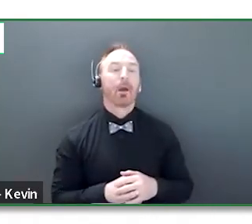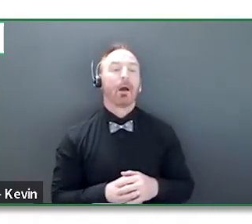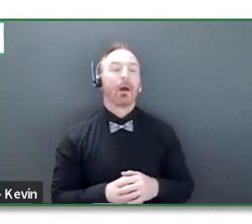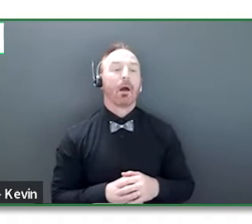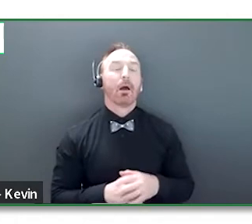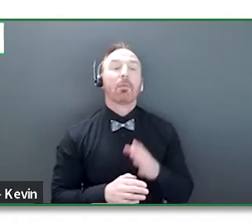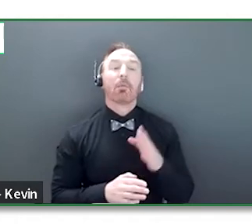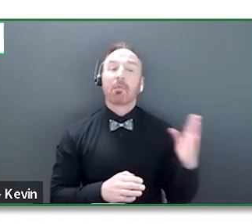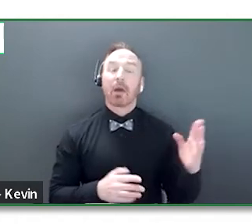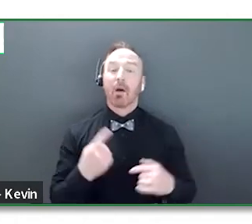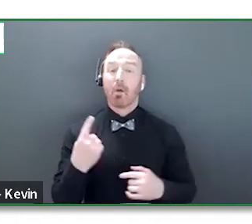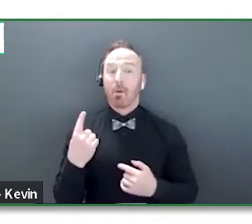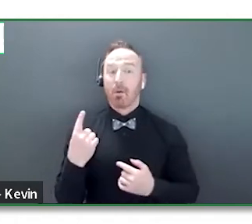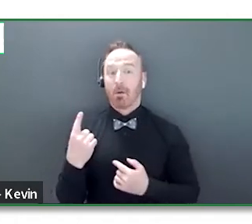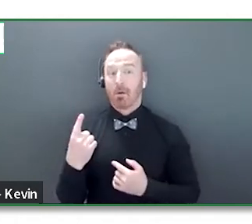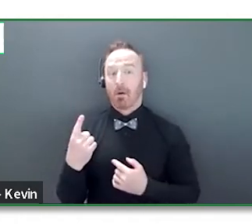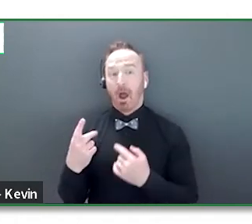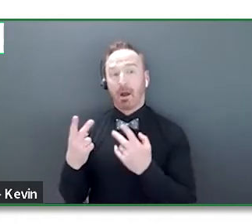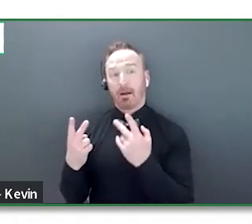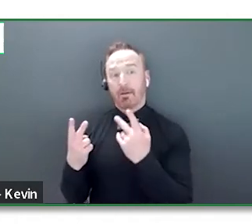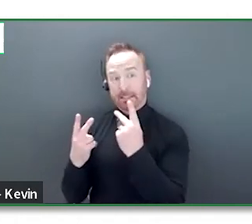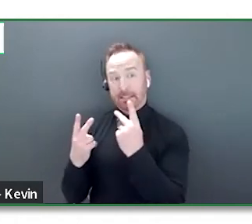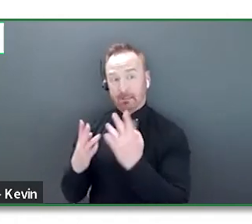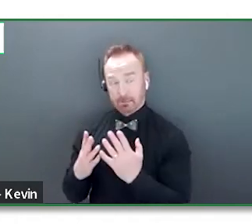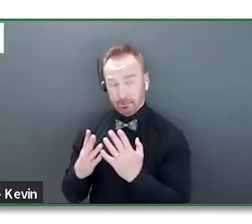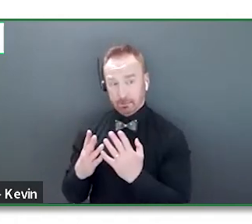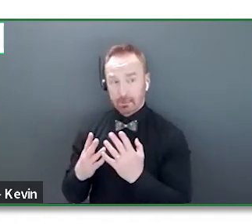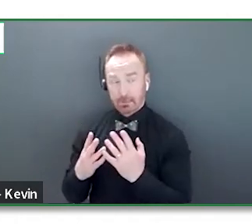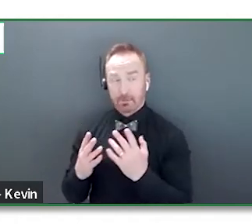experience staff who every day will have to have a